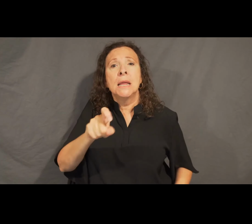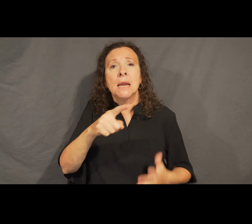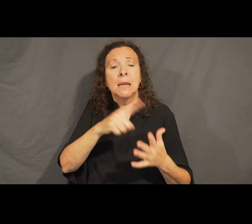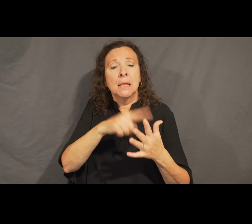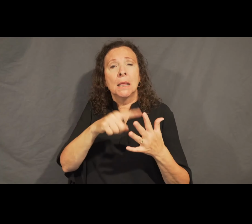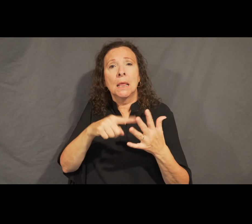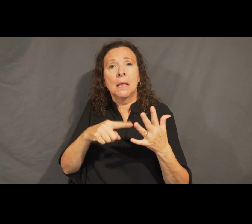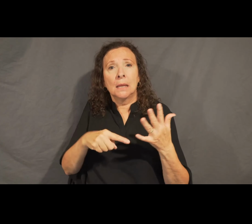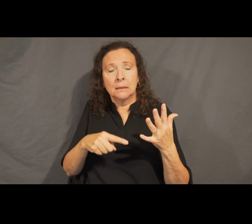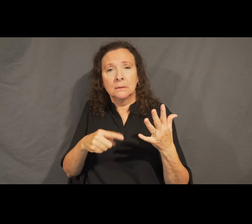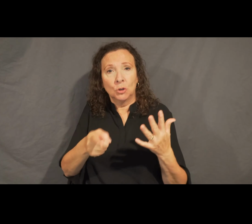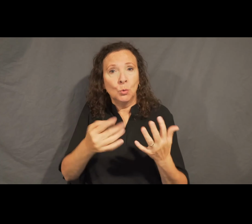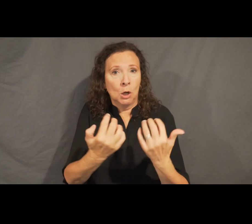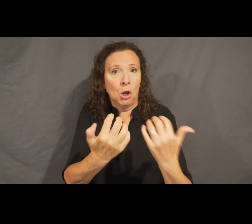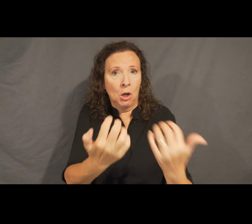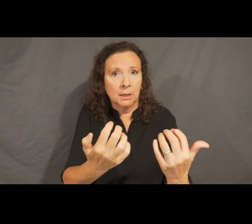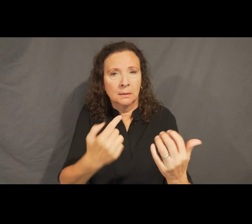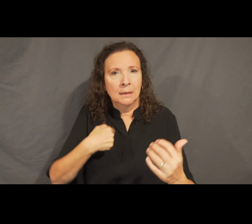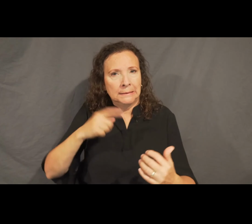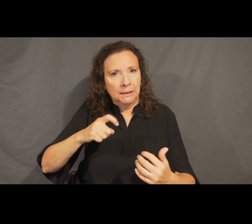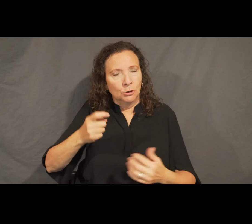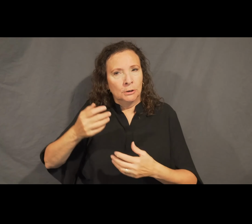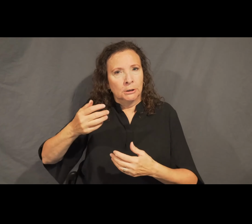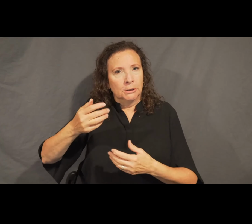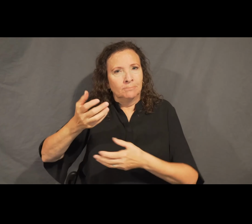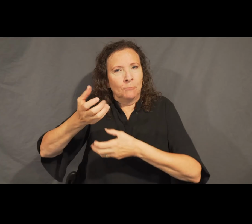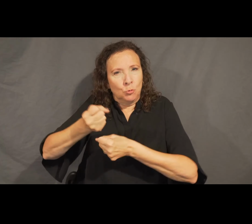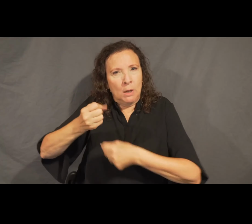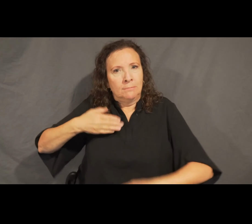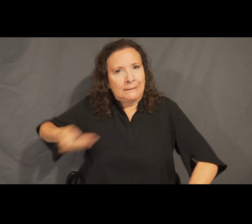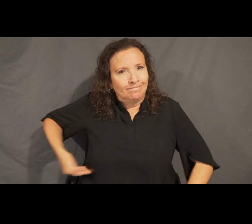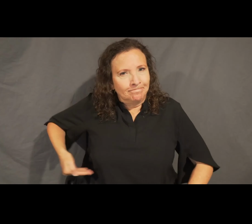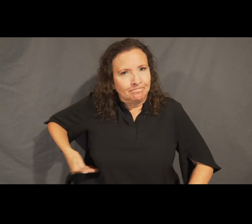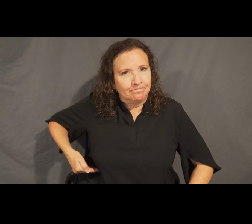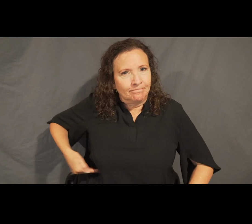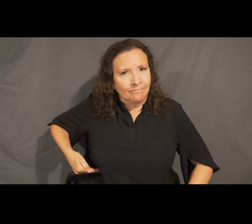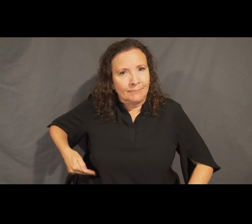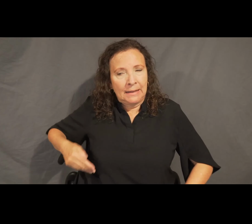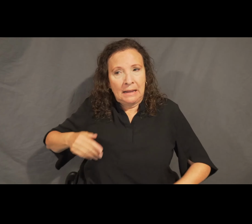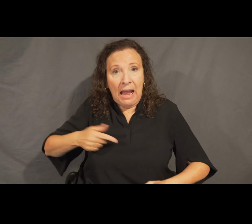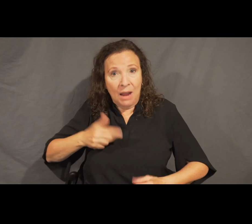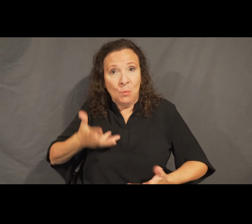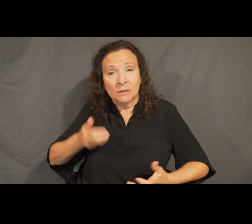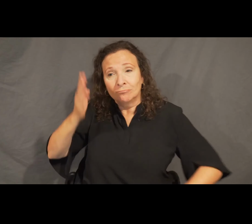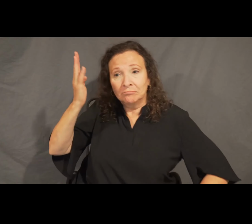my own gut feeling to deliver something that will work for you and you and everybody?